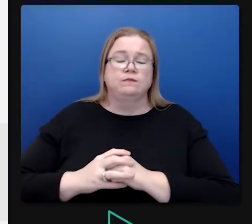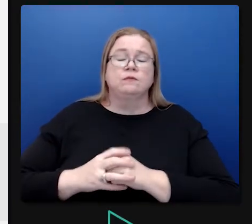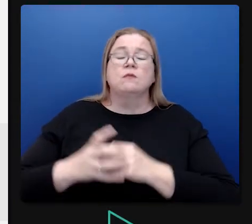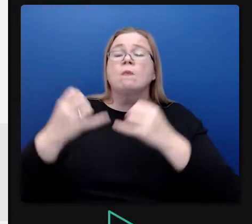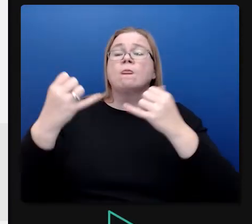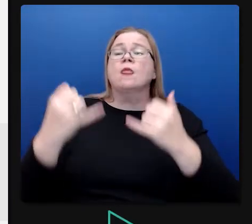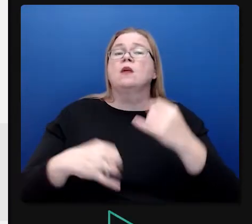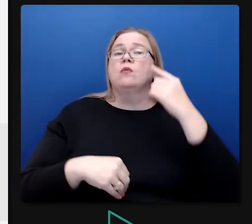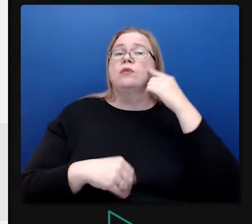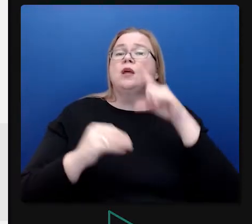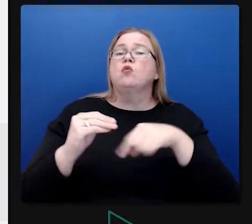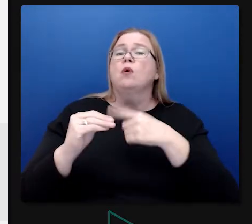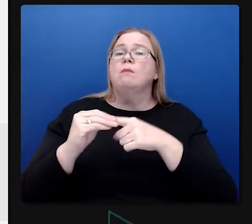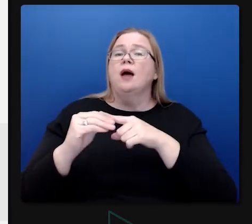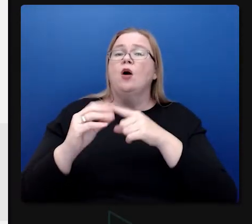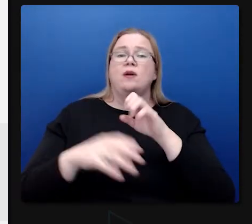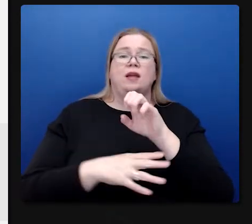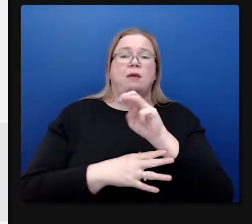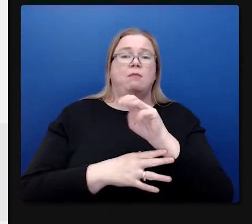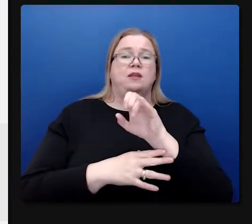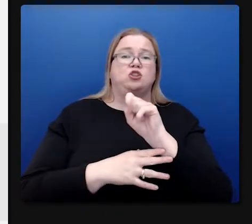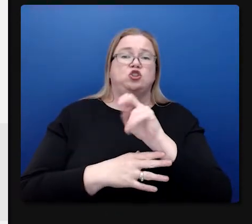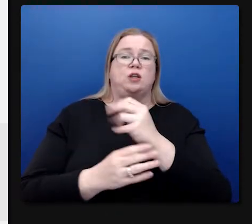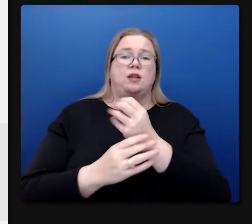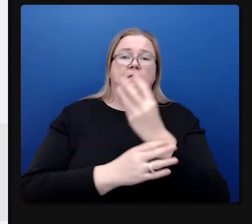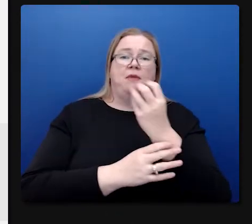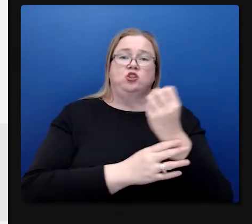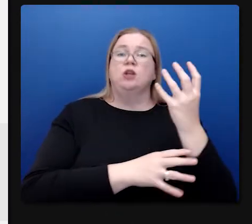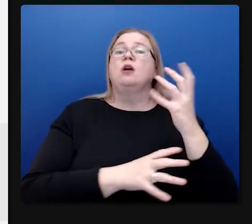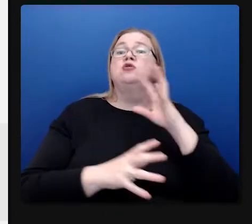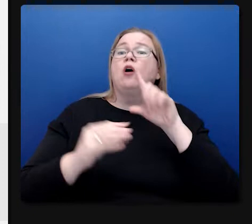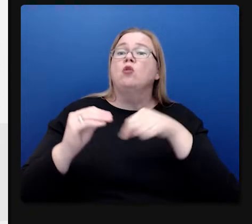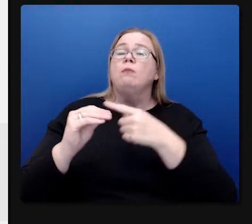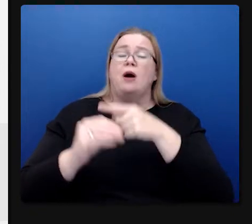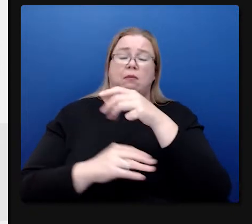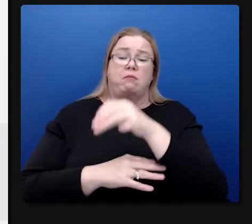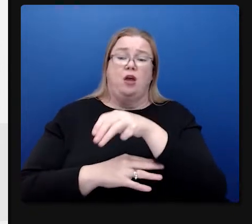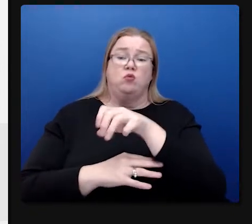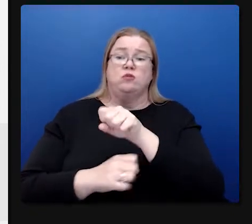When we think about emissions, Microsoft has talked about its commitment